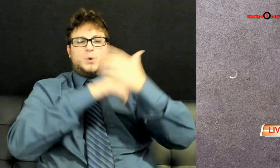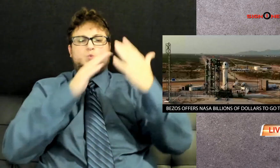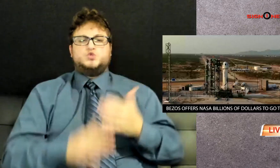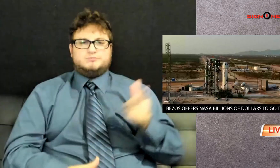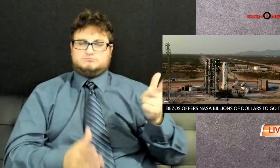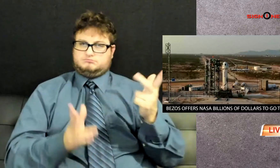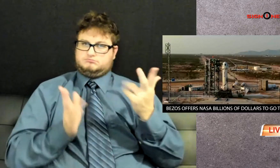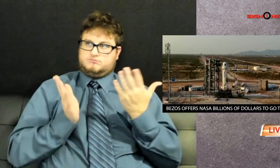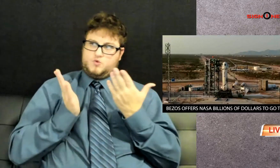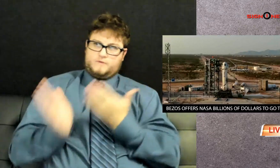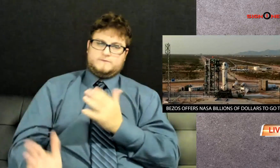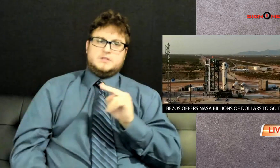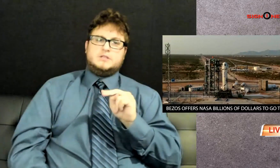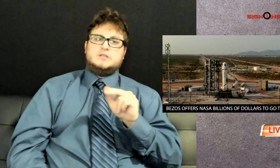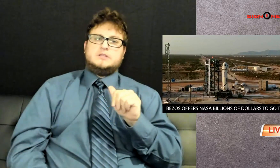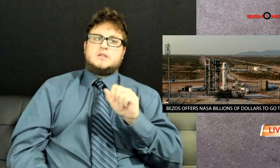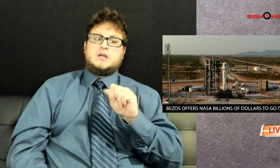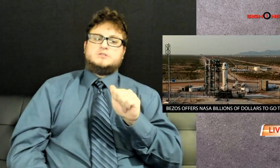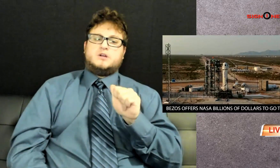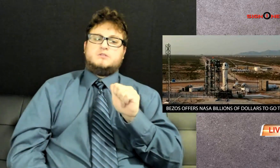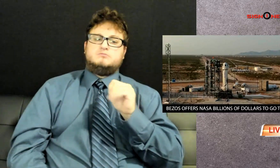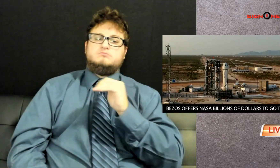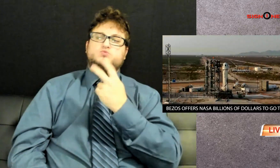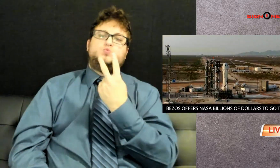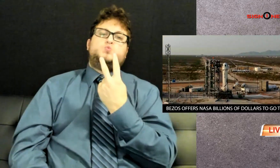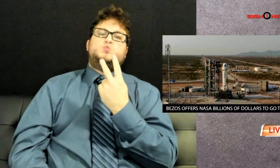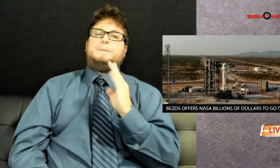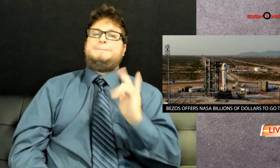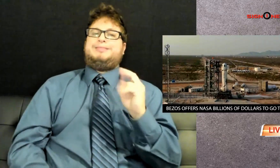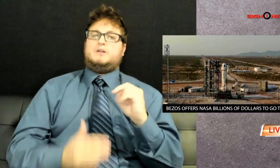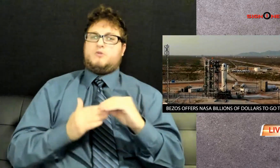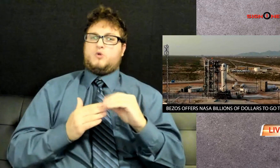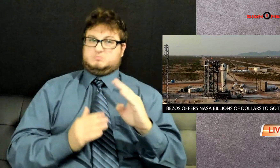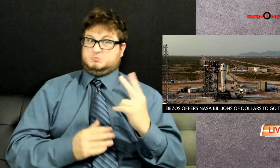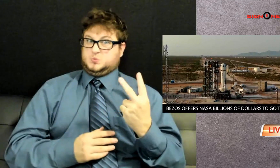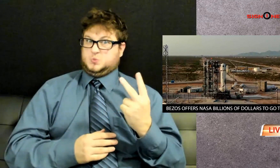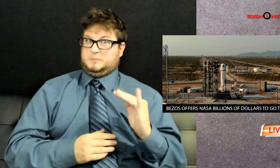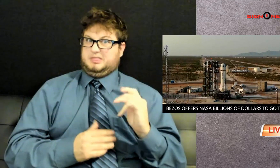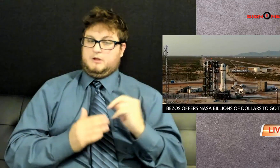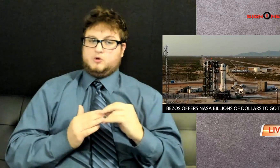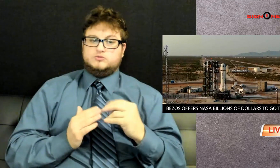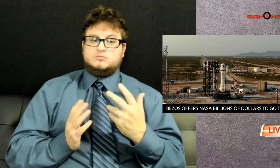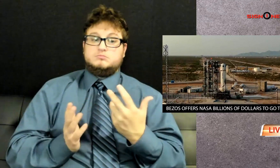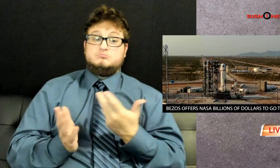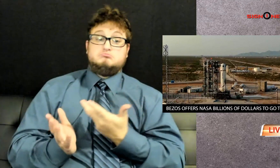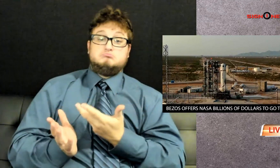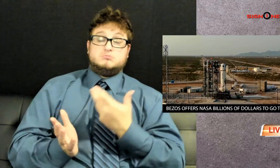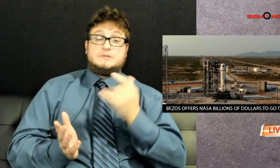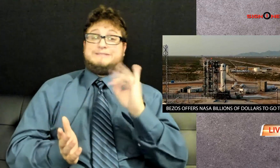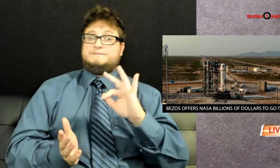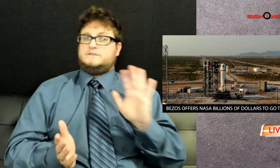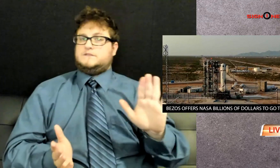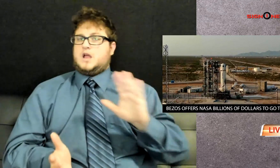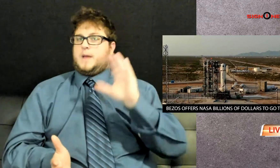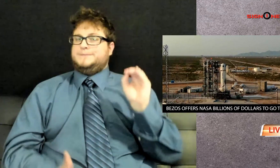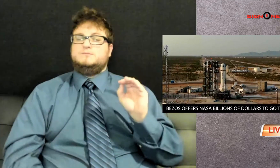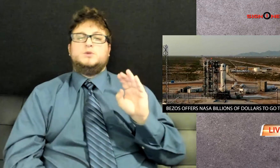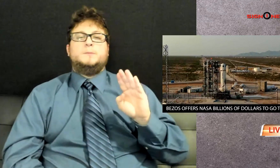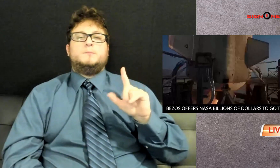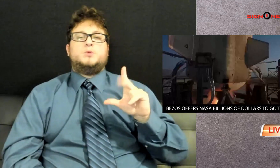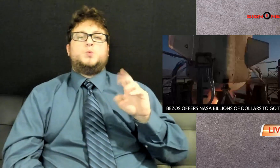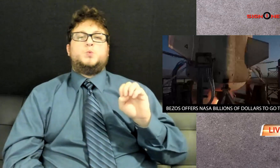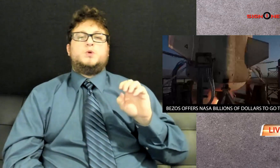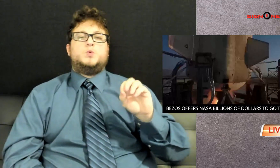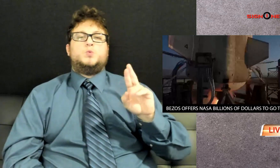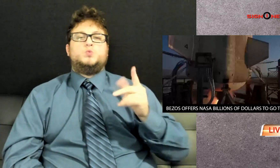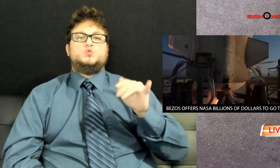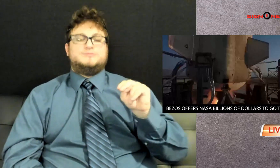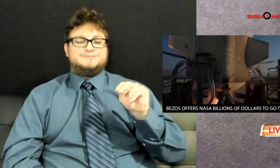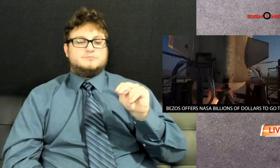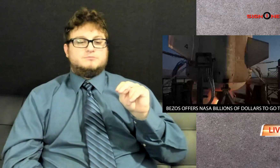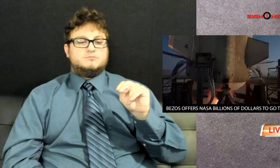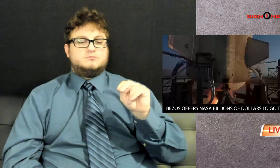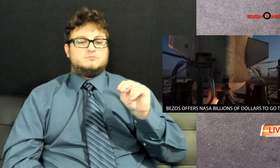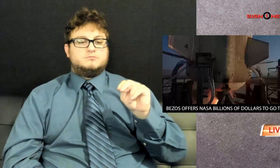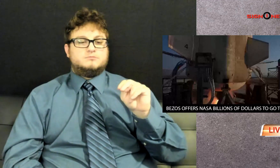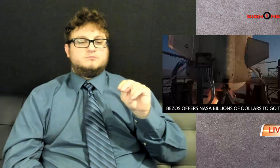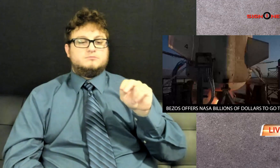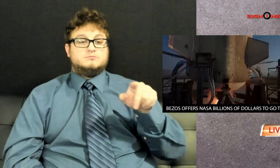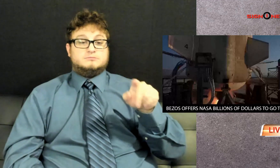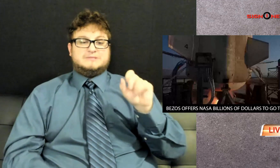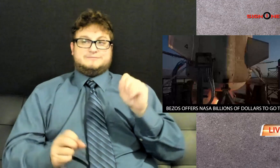Amazon founder Jeff Bezos is offering NASA $2 billion if his company blue origin is given